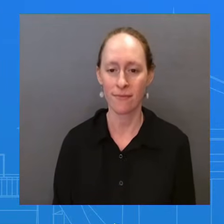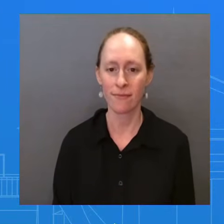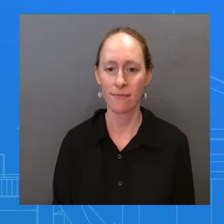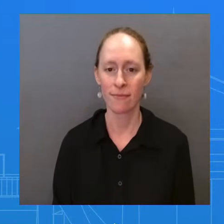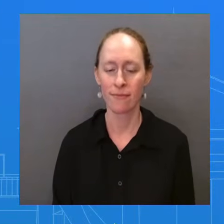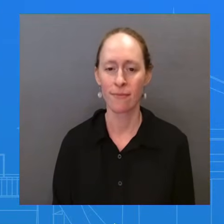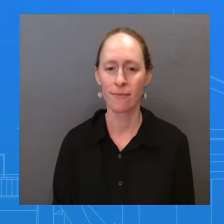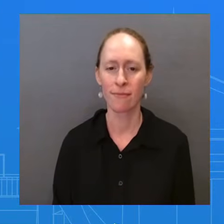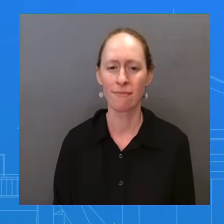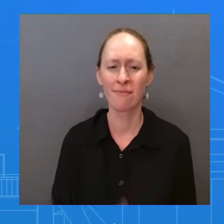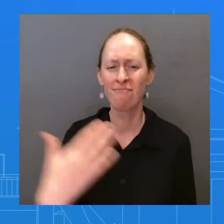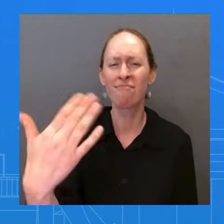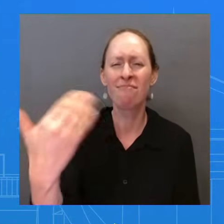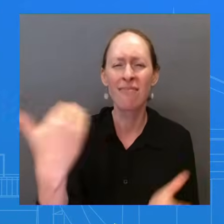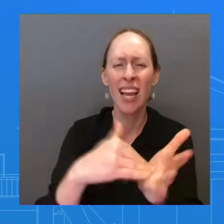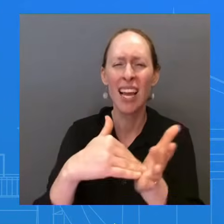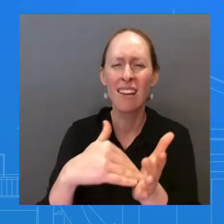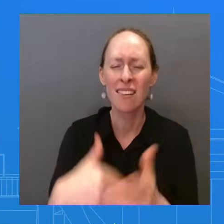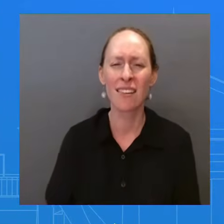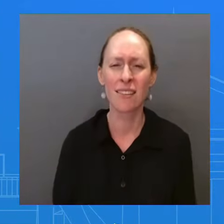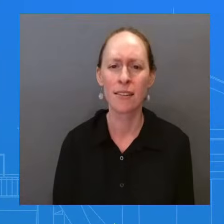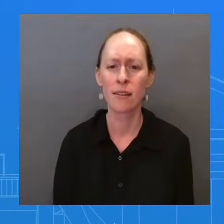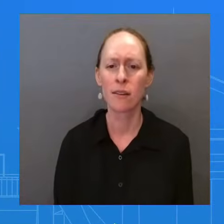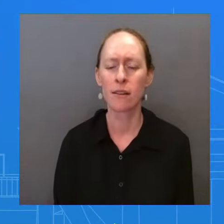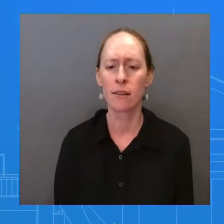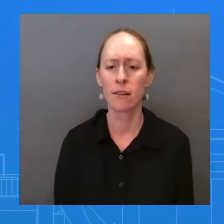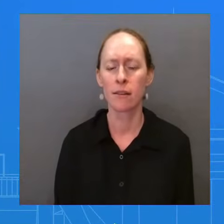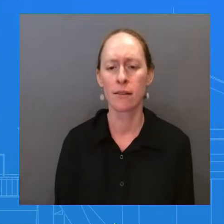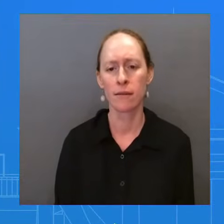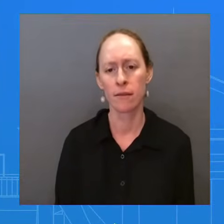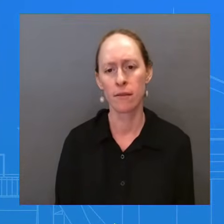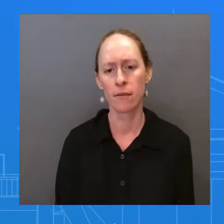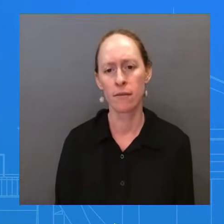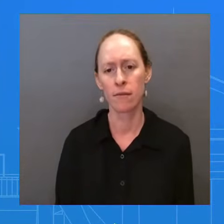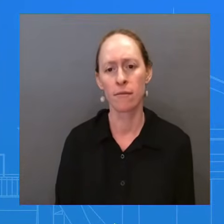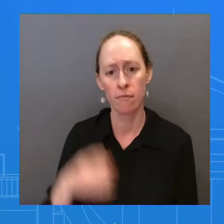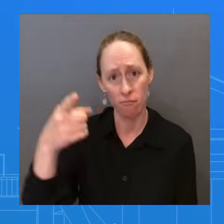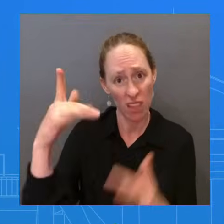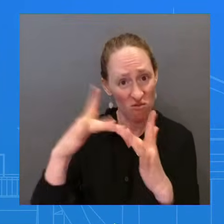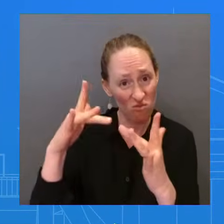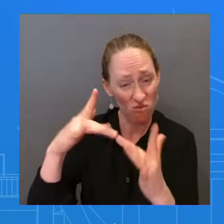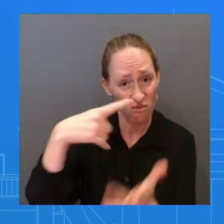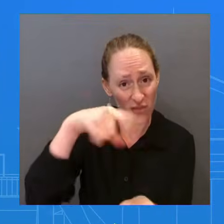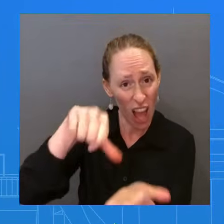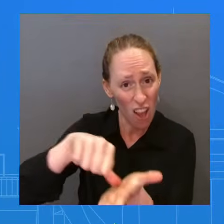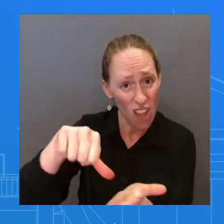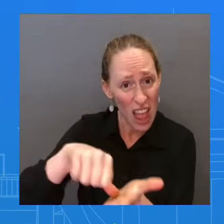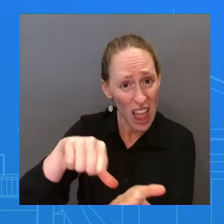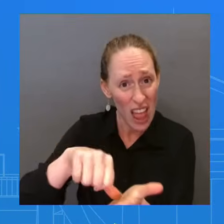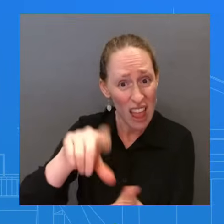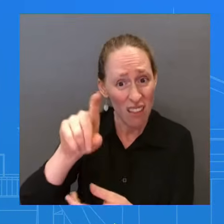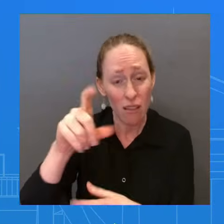Mr. Kirby: -- the first part? The Press: -- the Iranians? With the Iranians. With Iran. Did you send message through Oman? Mr. Kirby: We have -- we have multiple ways